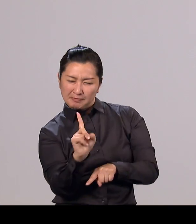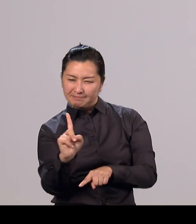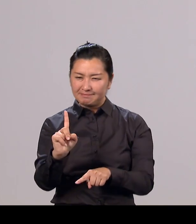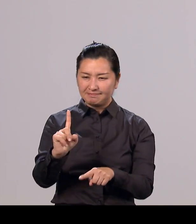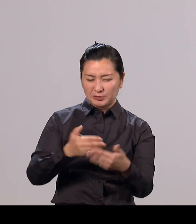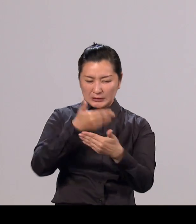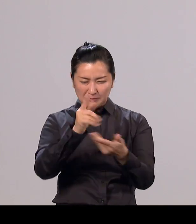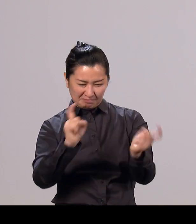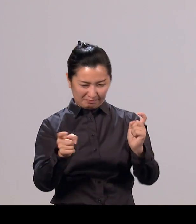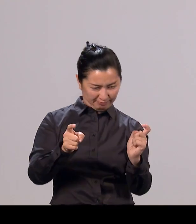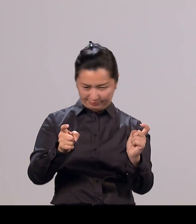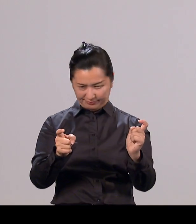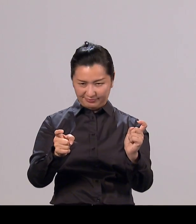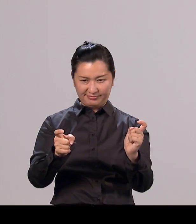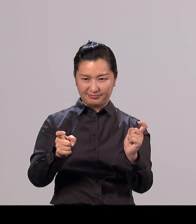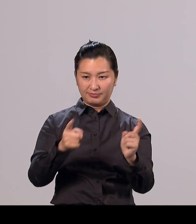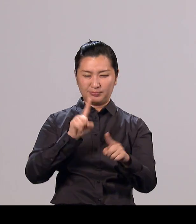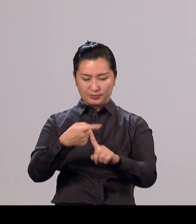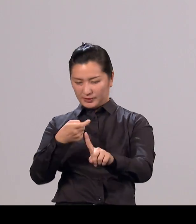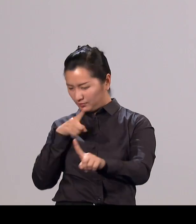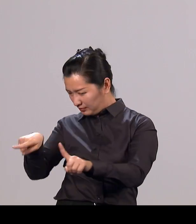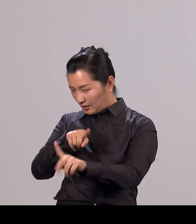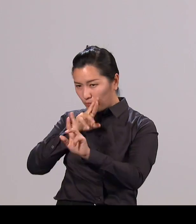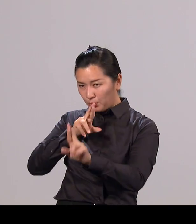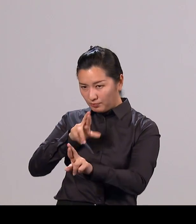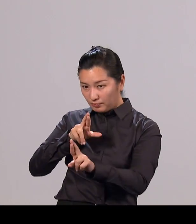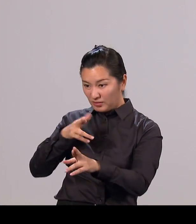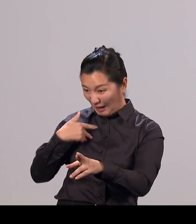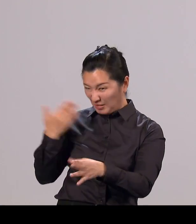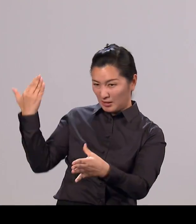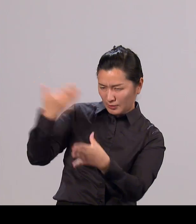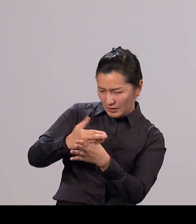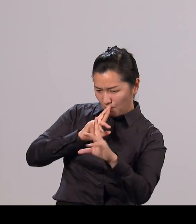to respond when things are disrupted and to keep our economy growing.